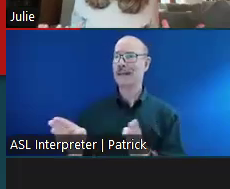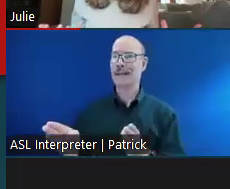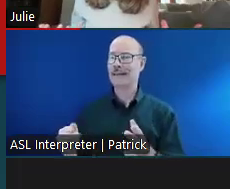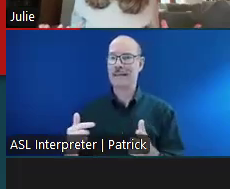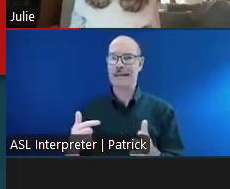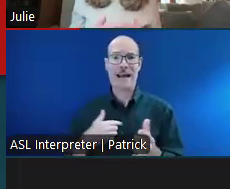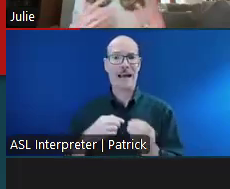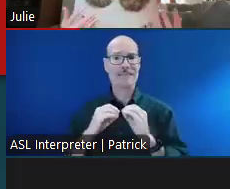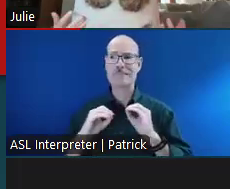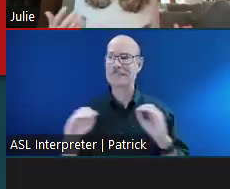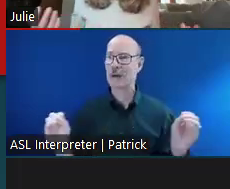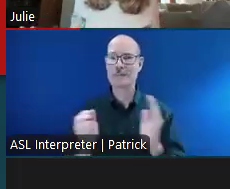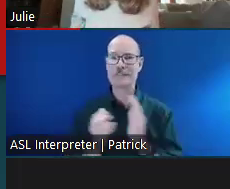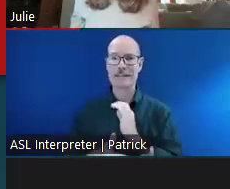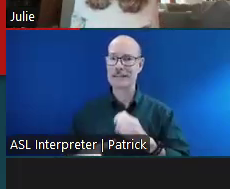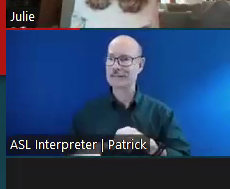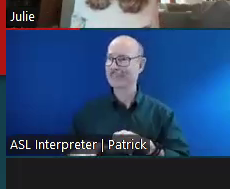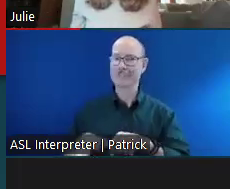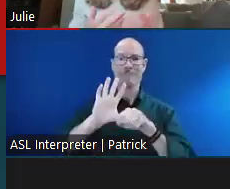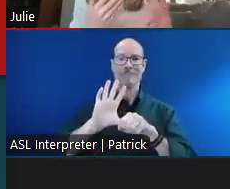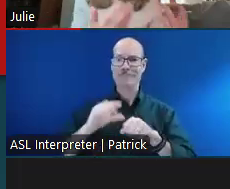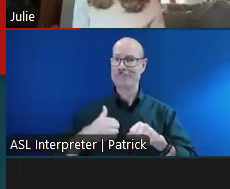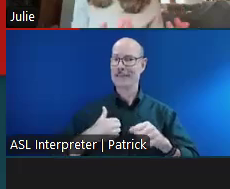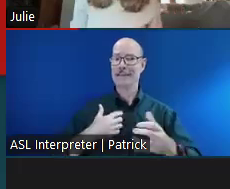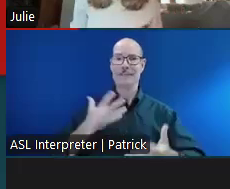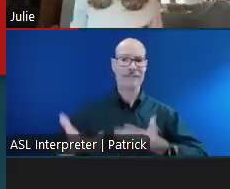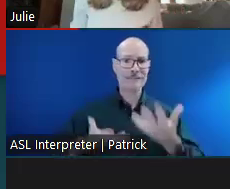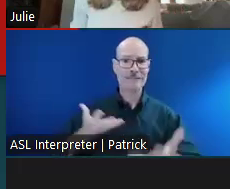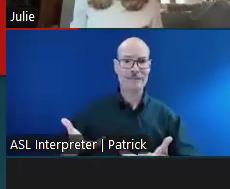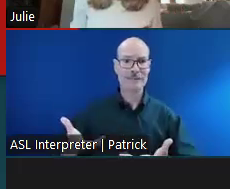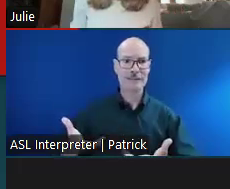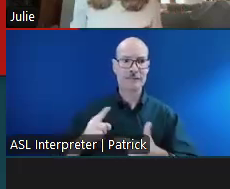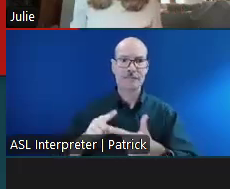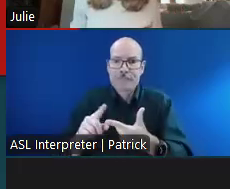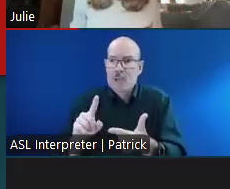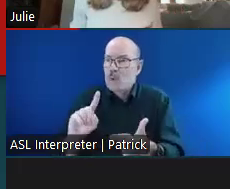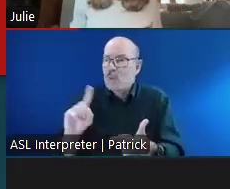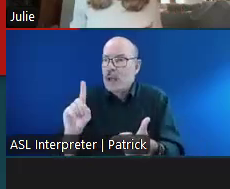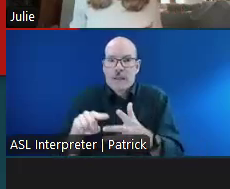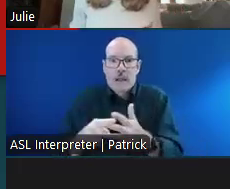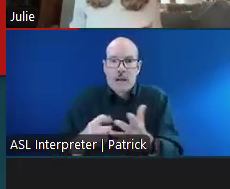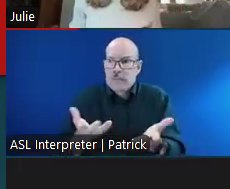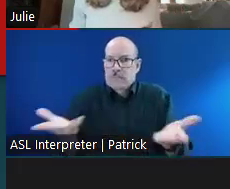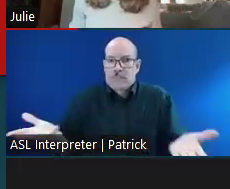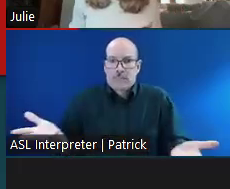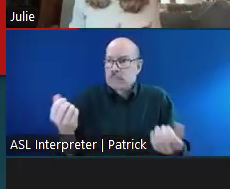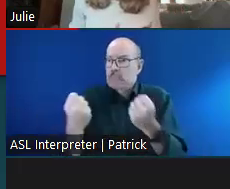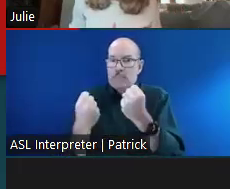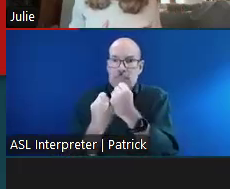I have no idea what I'm doing. Will the not knowing where to start, not knowing where the resources are.